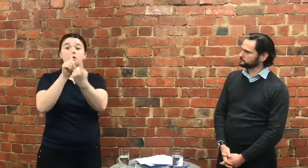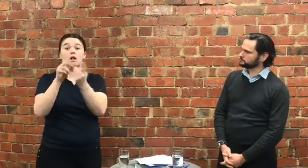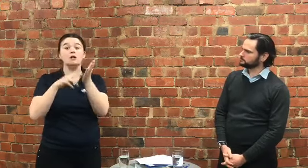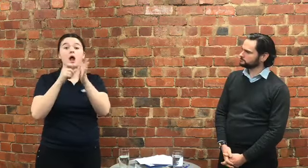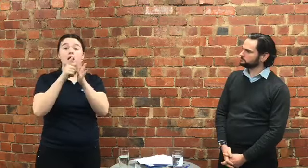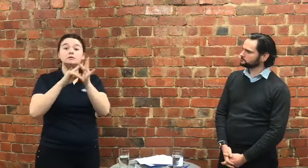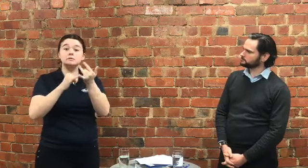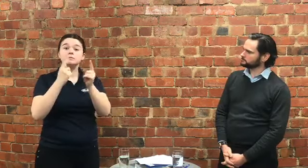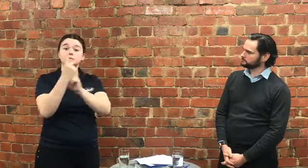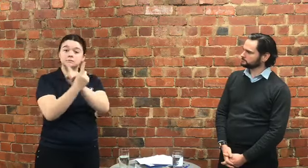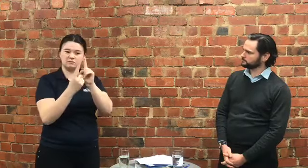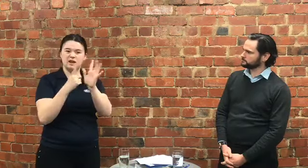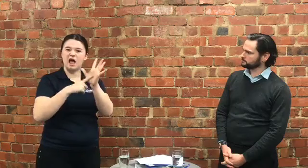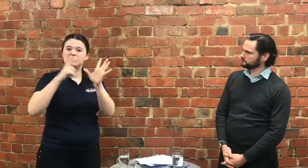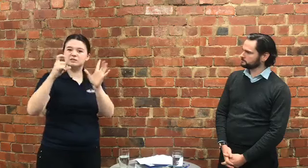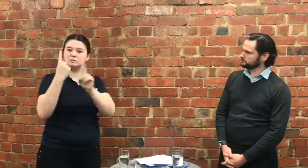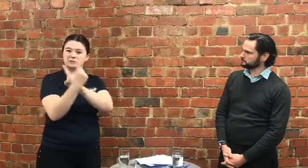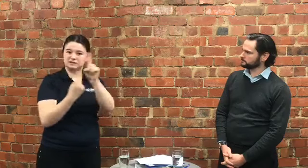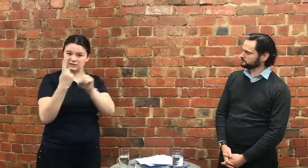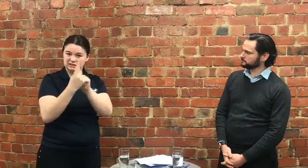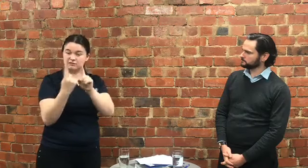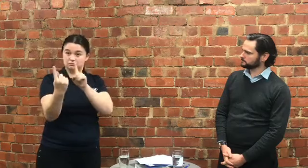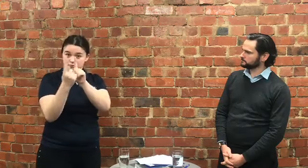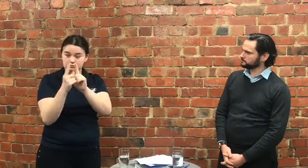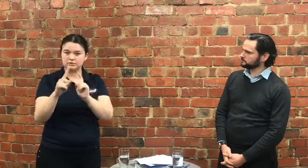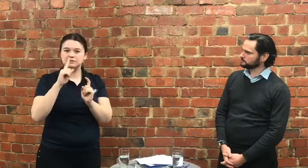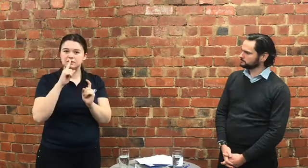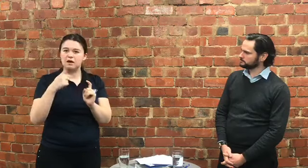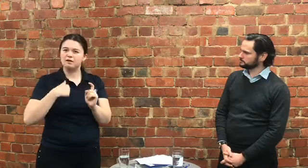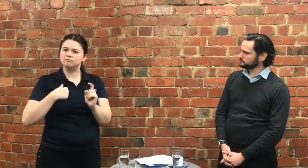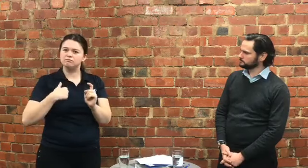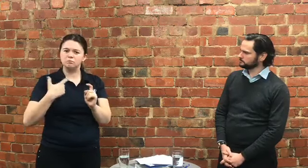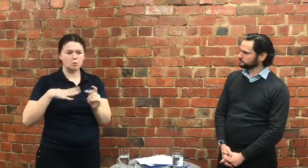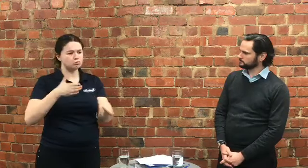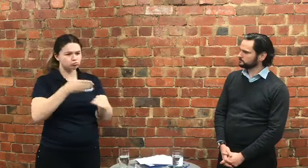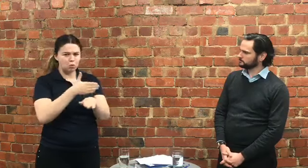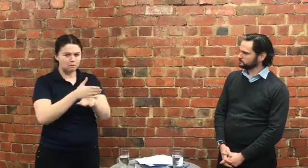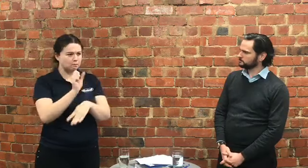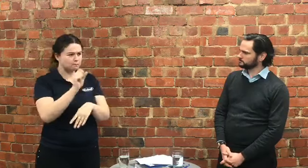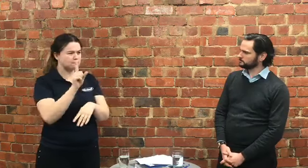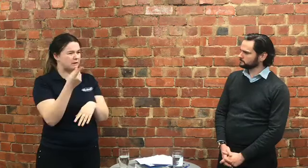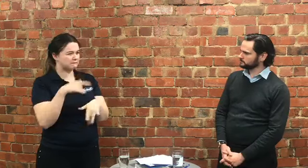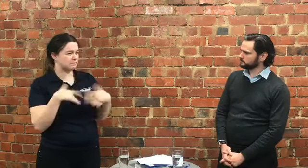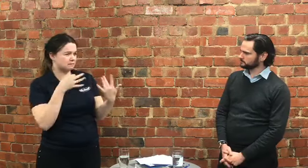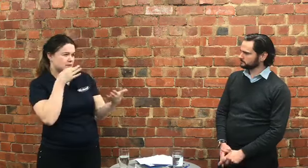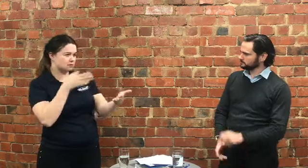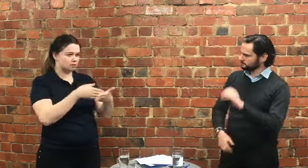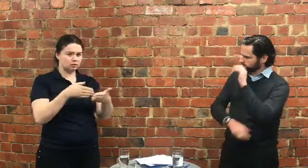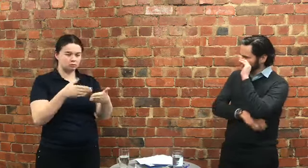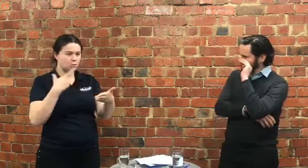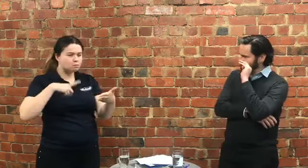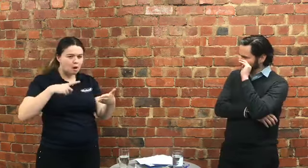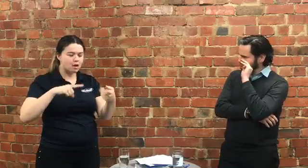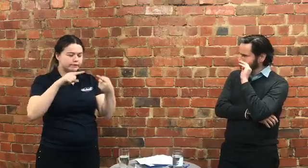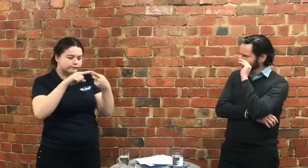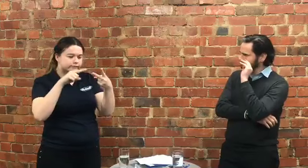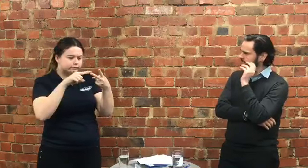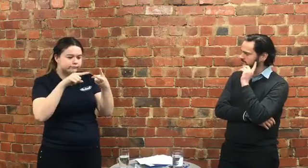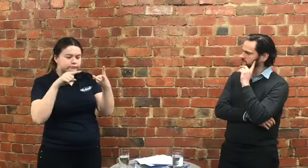and, I suppose, getting a little bit of advice as well because once you meet with your local area co-ordinator, you'll be able to very clearly articulate